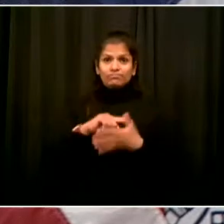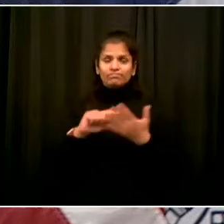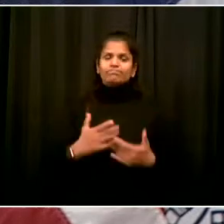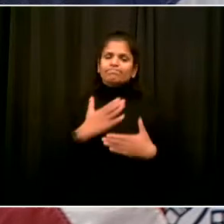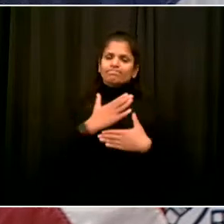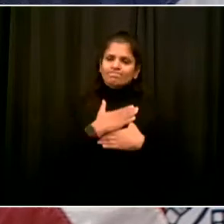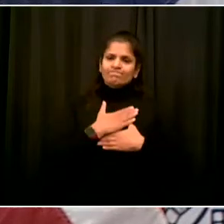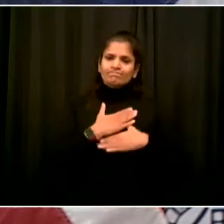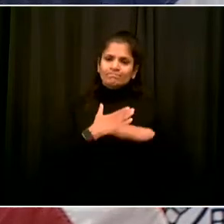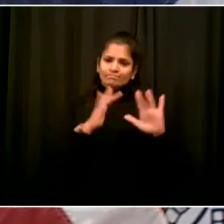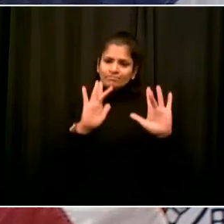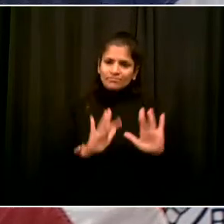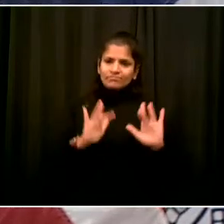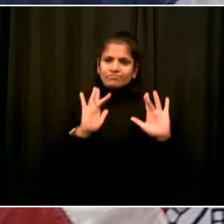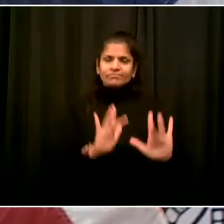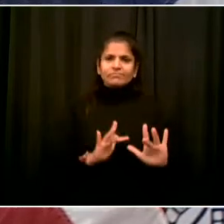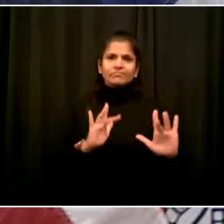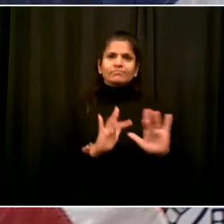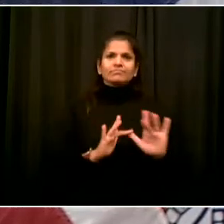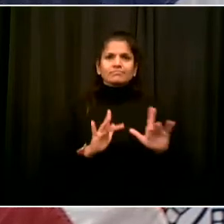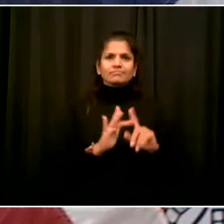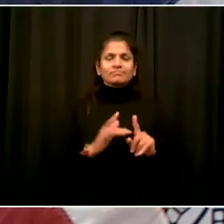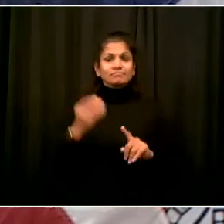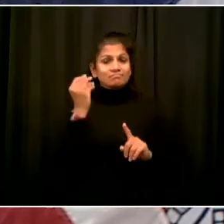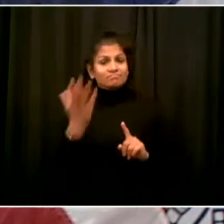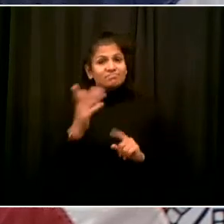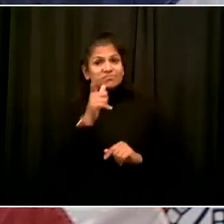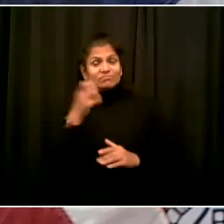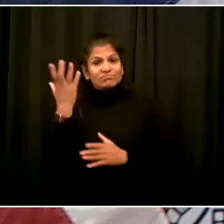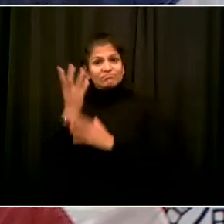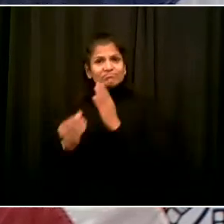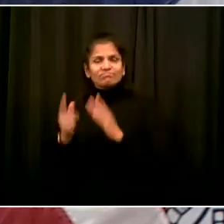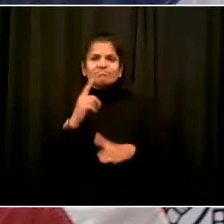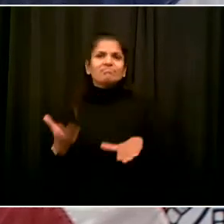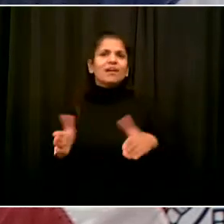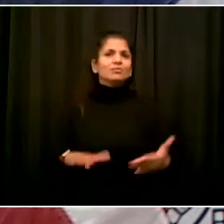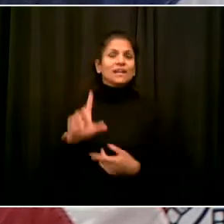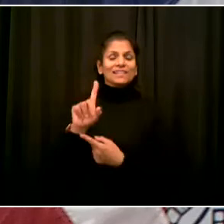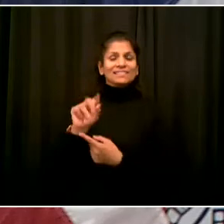GOODODO MRNING,, EEVRYONE. I WANT TO BEBEGIN TODAY WITH A